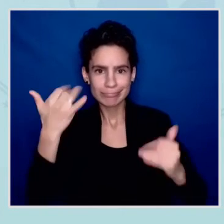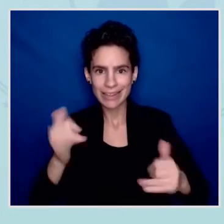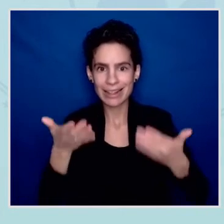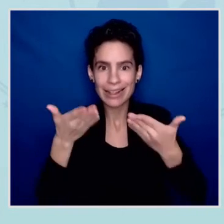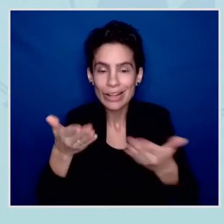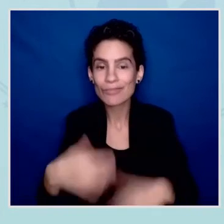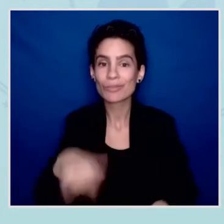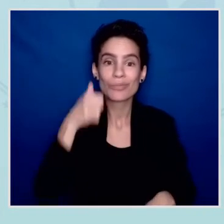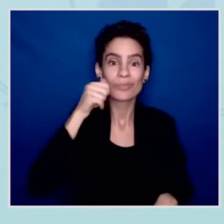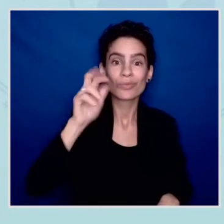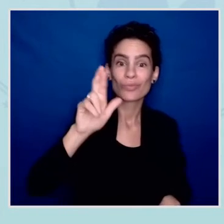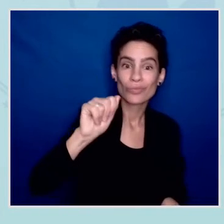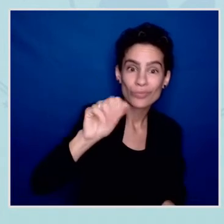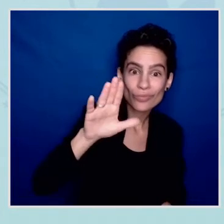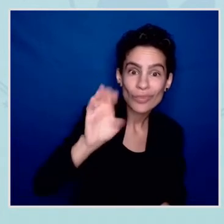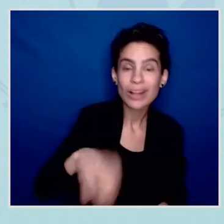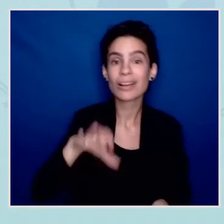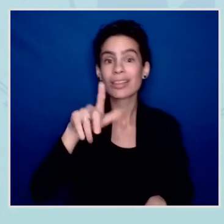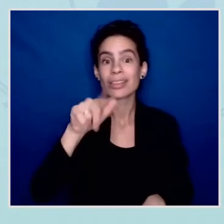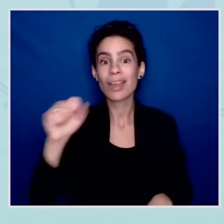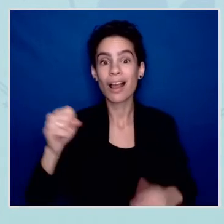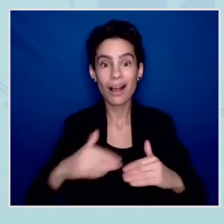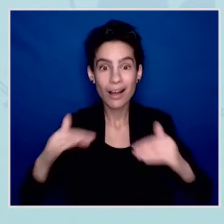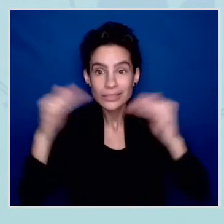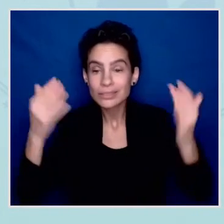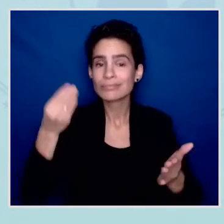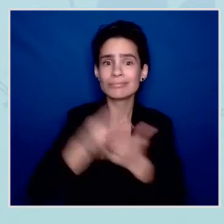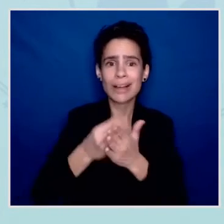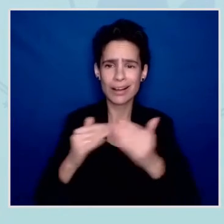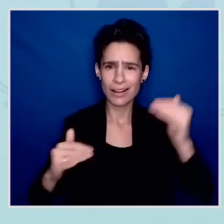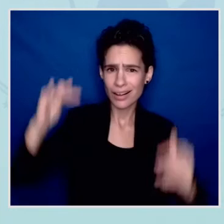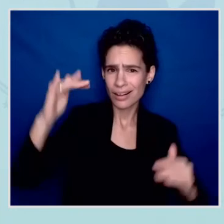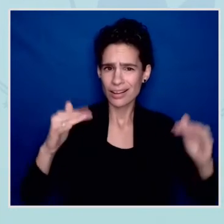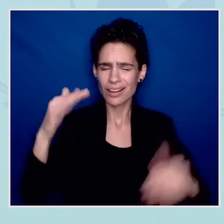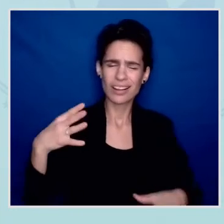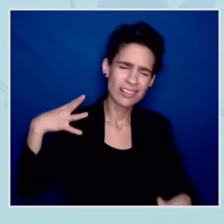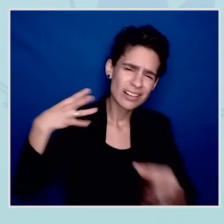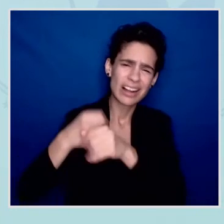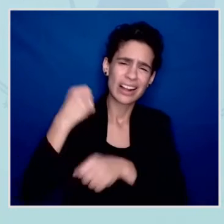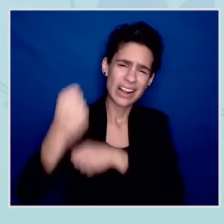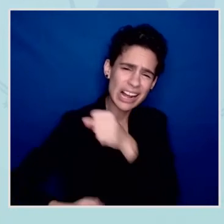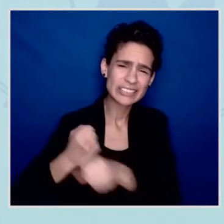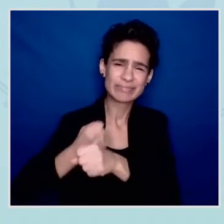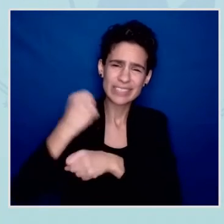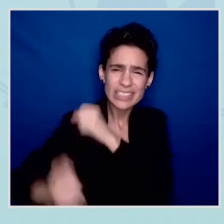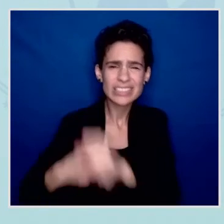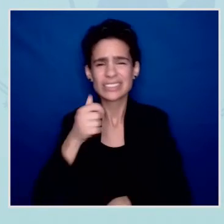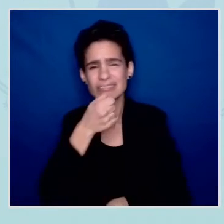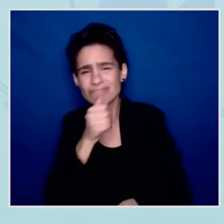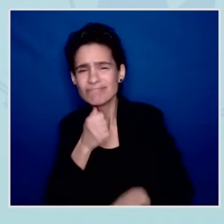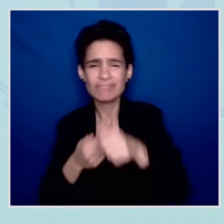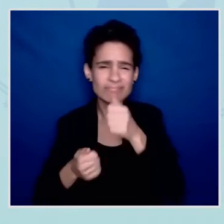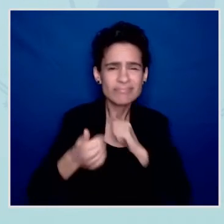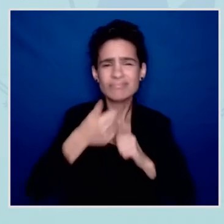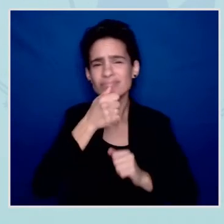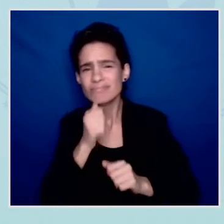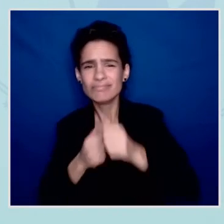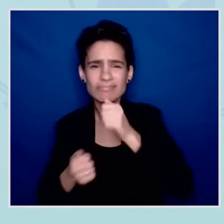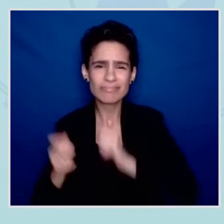A LONG TIME UNDER THE EROSION OF THEIR RIGHTS, AND THE DEEP